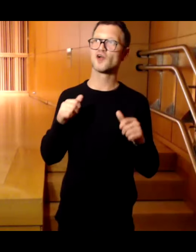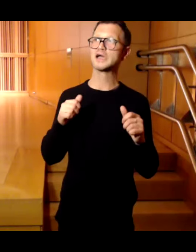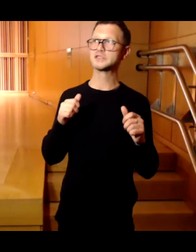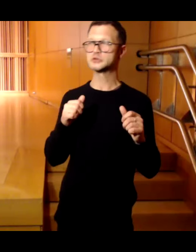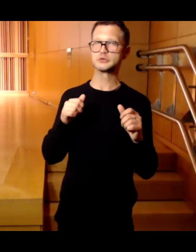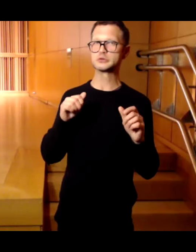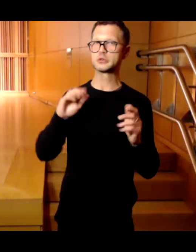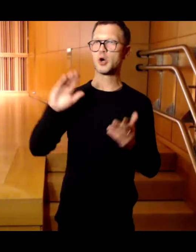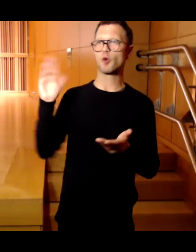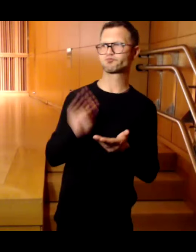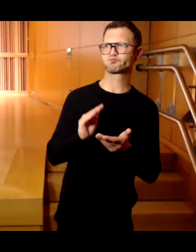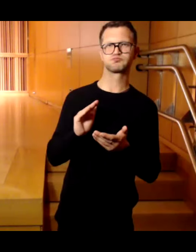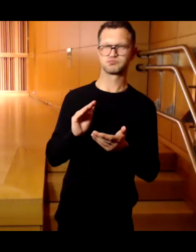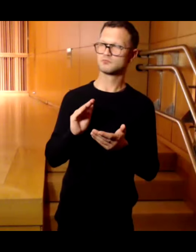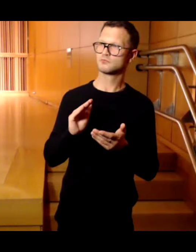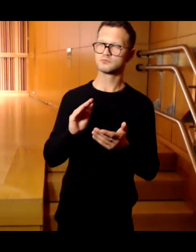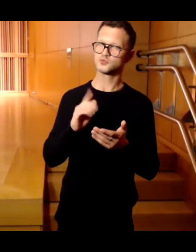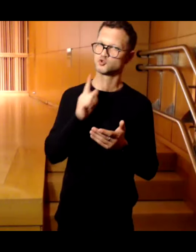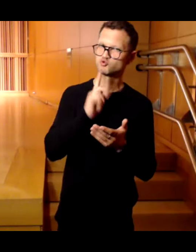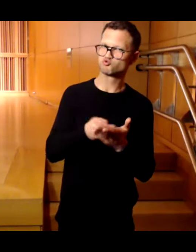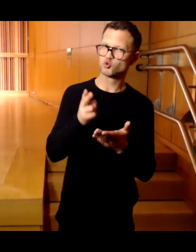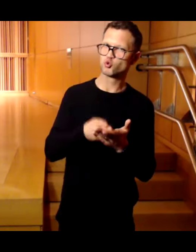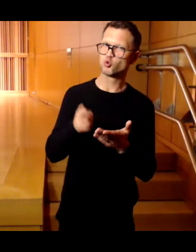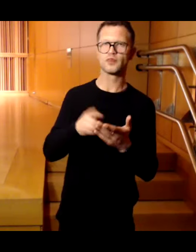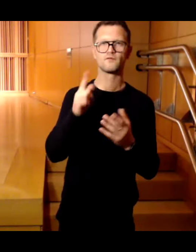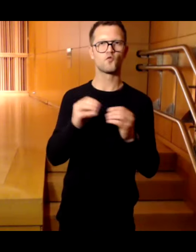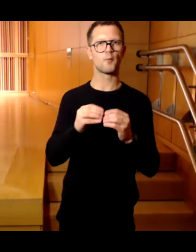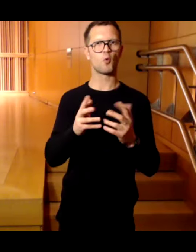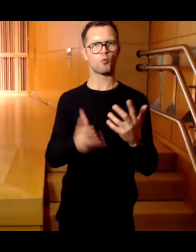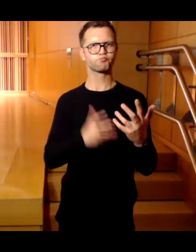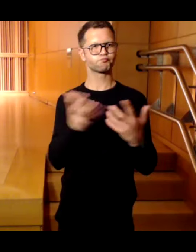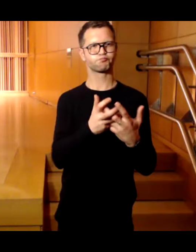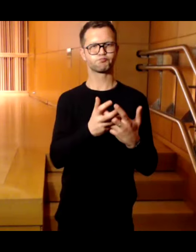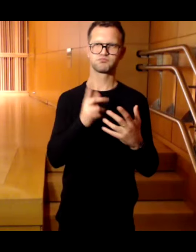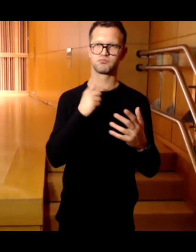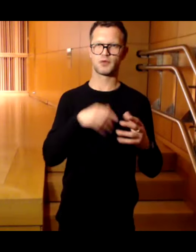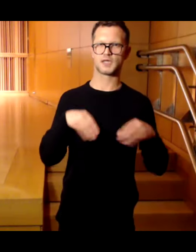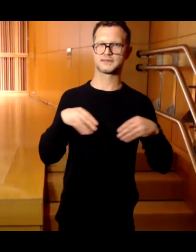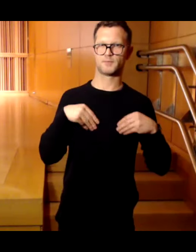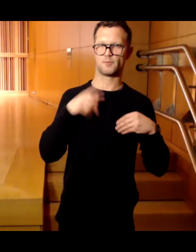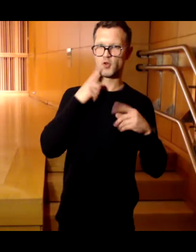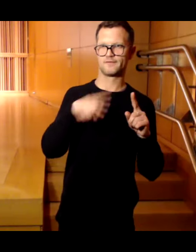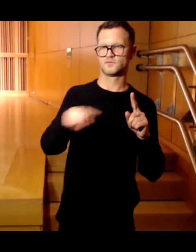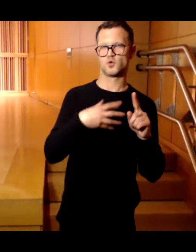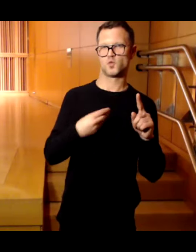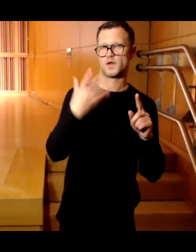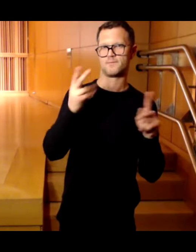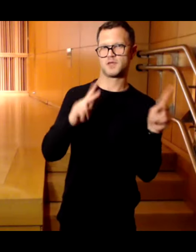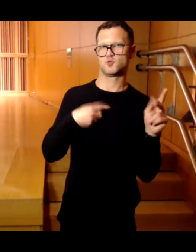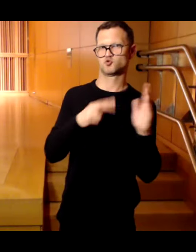Such that a person could enter a household as a white and leave as a black, to quote from the synopsis of the book.